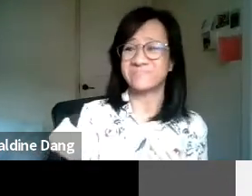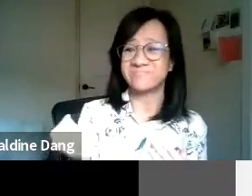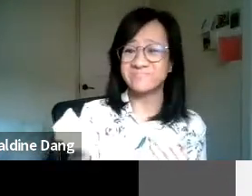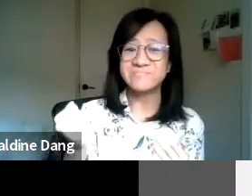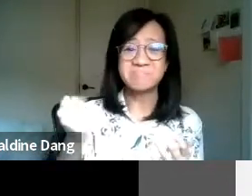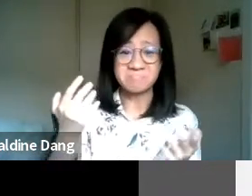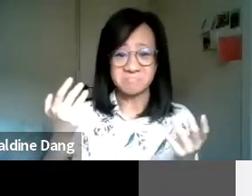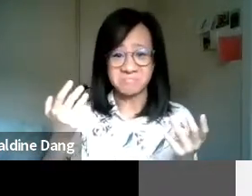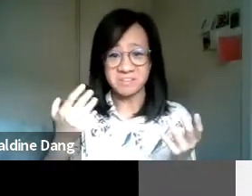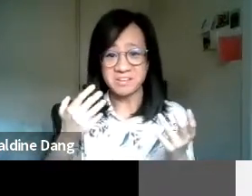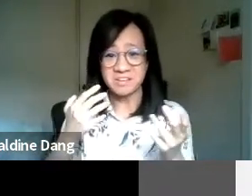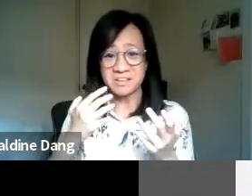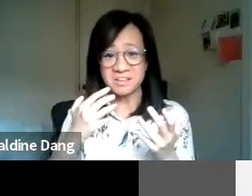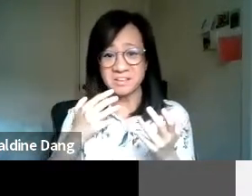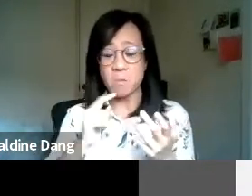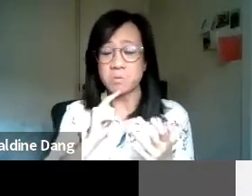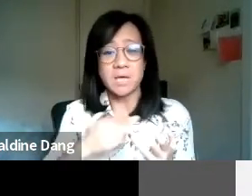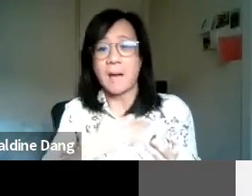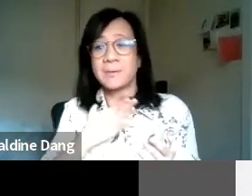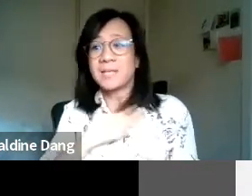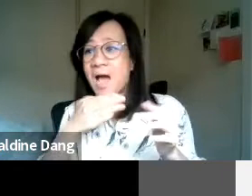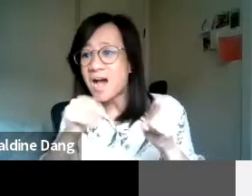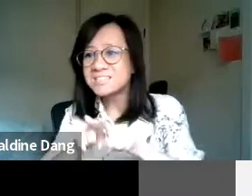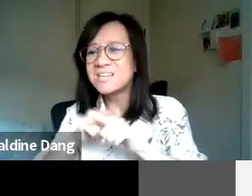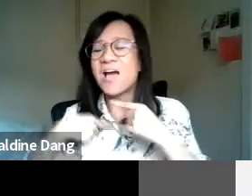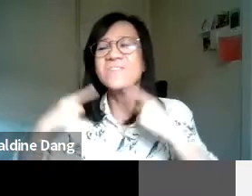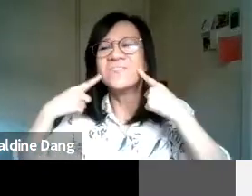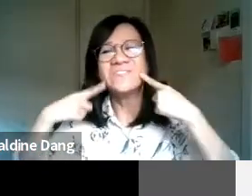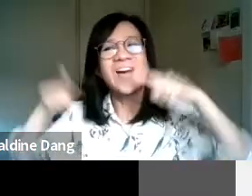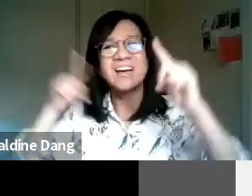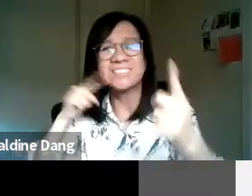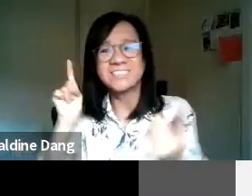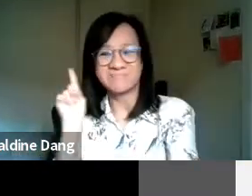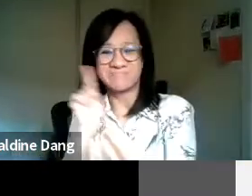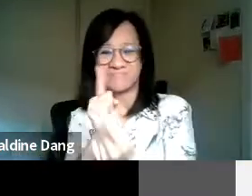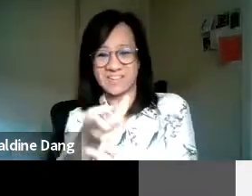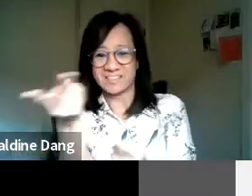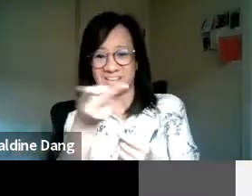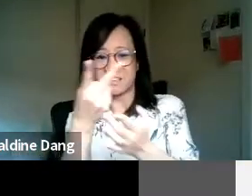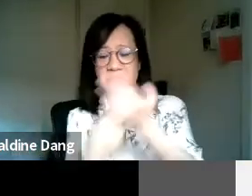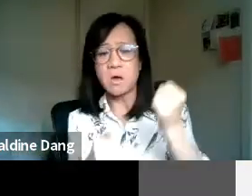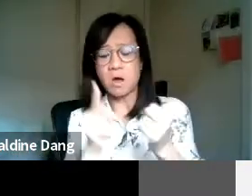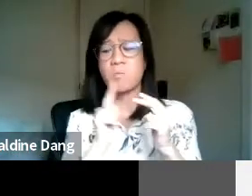It's the most delicious thing I've had and I was so happy to finally be able to meet